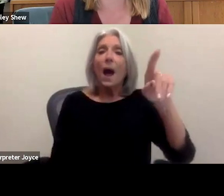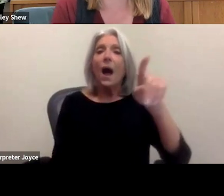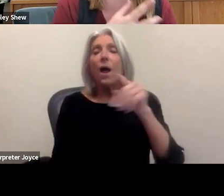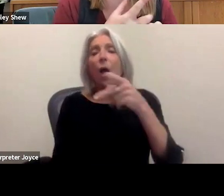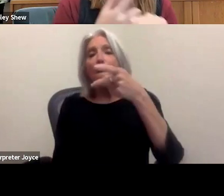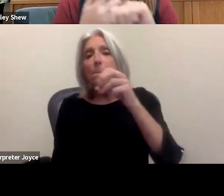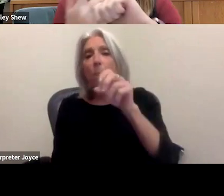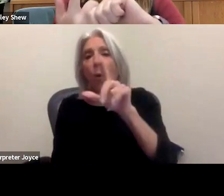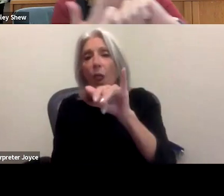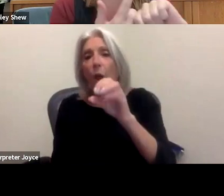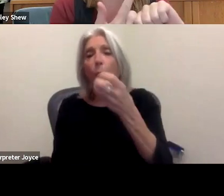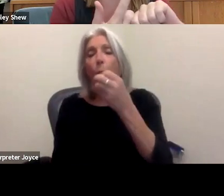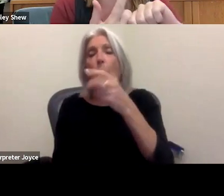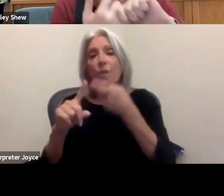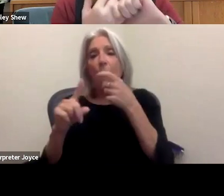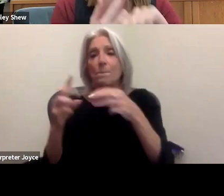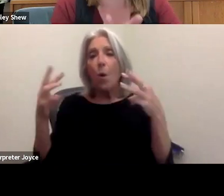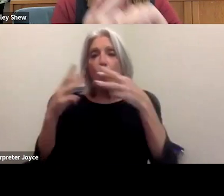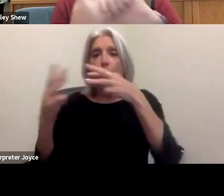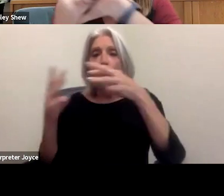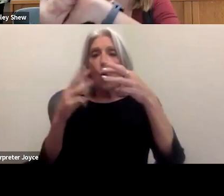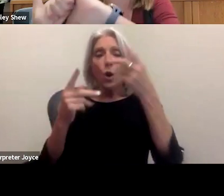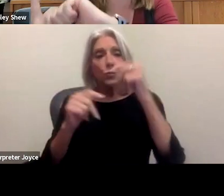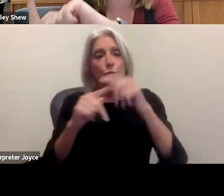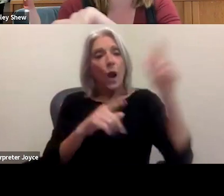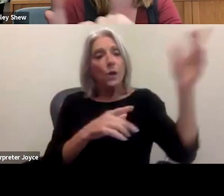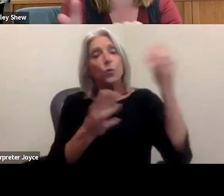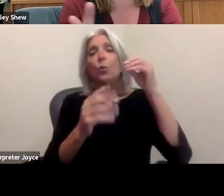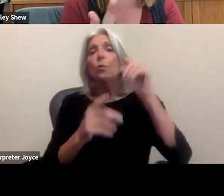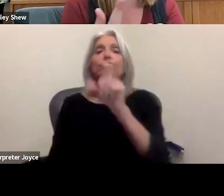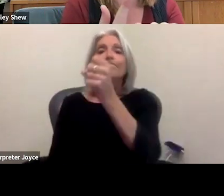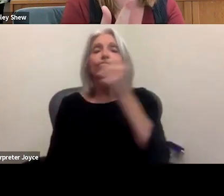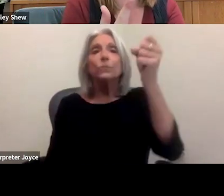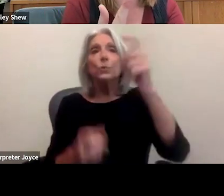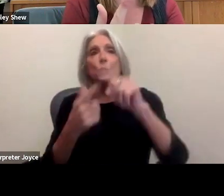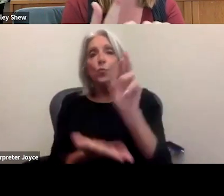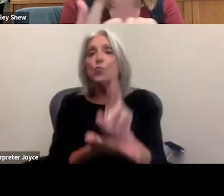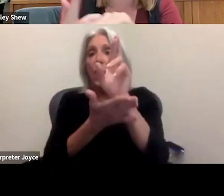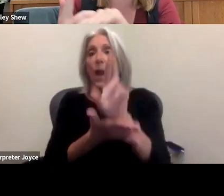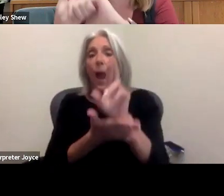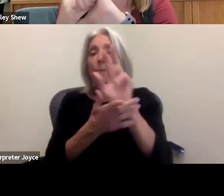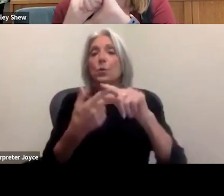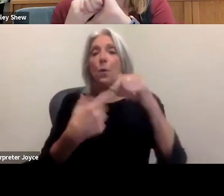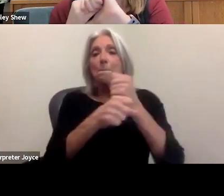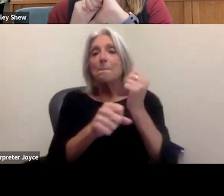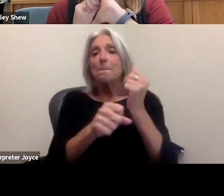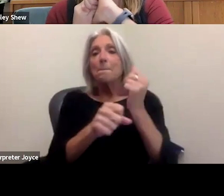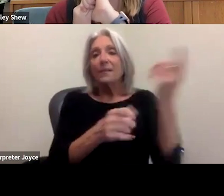to be rehabilitated and put back into society, to be made productive again, otherwise they're not a citizen.